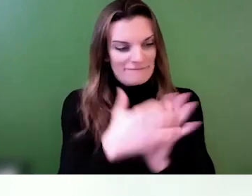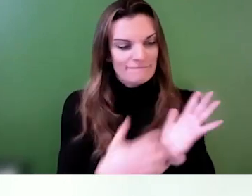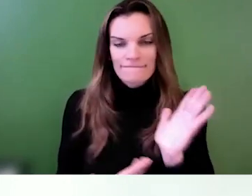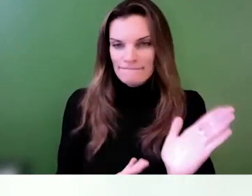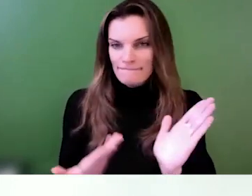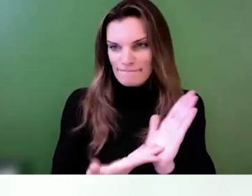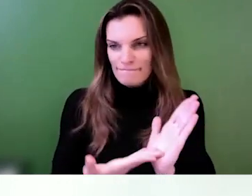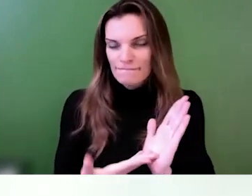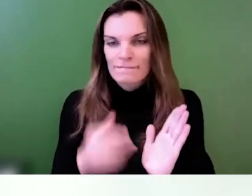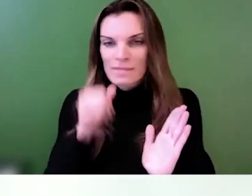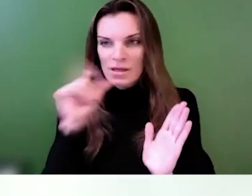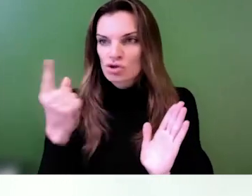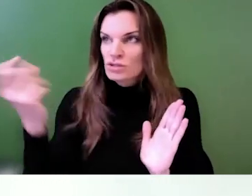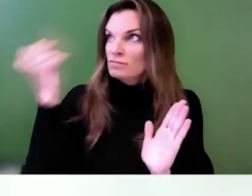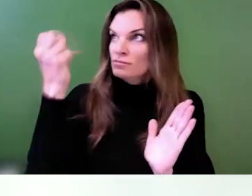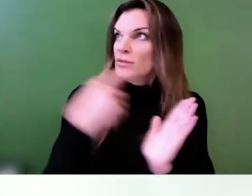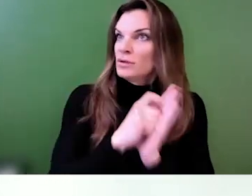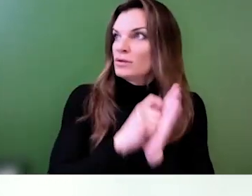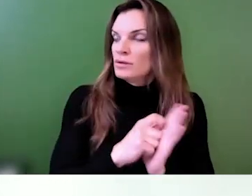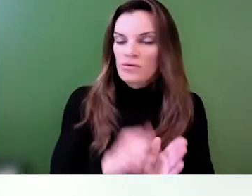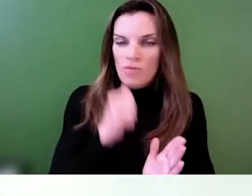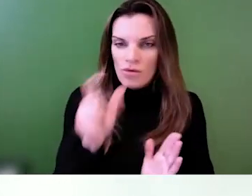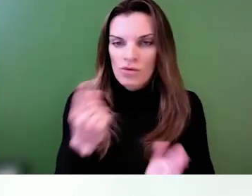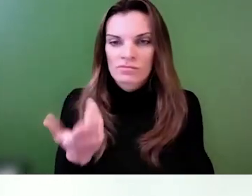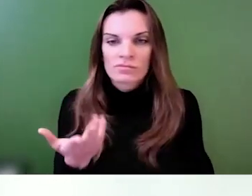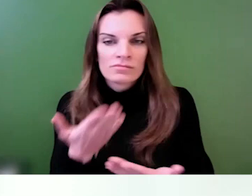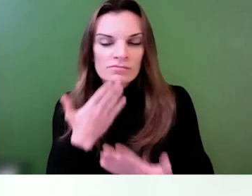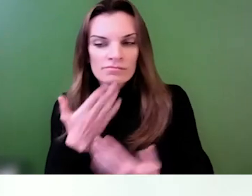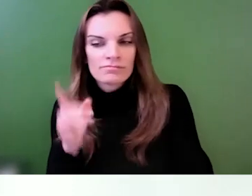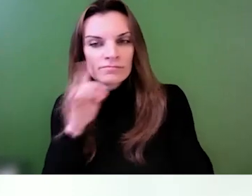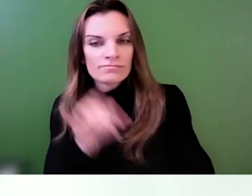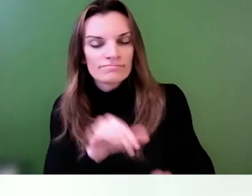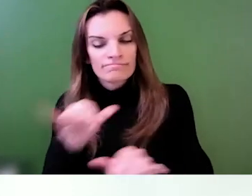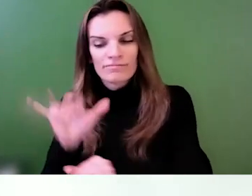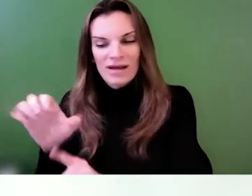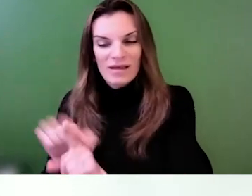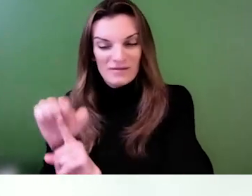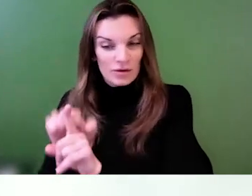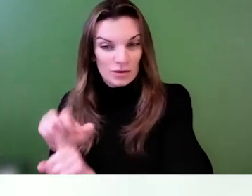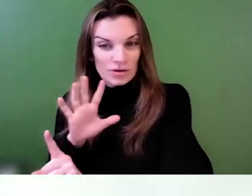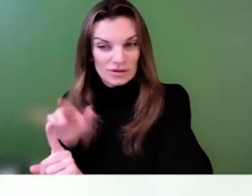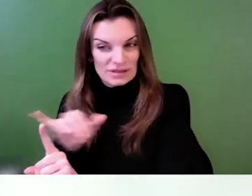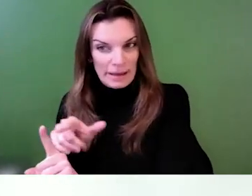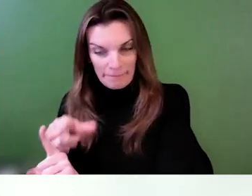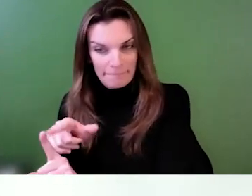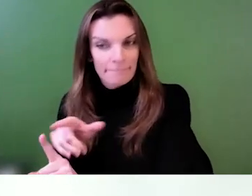to do the list based off the verbal feedback. So like Johnny from the previous example we would want Amy to make her